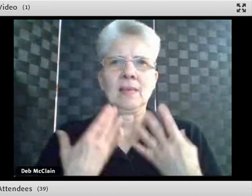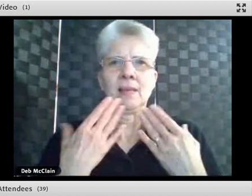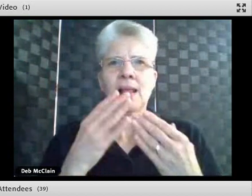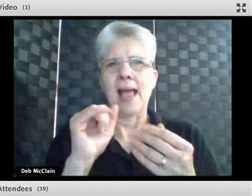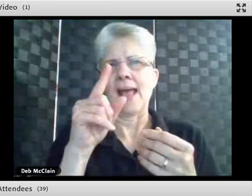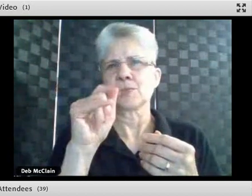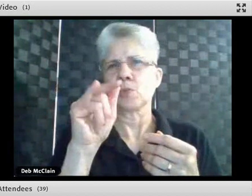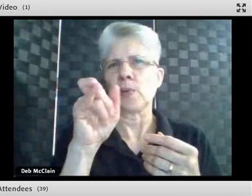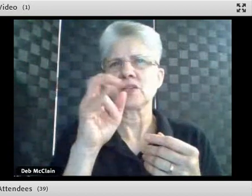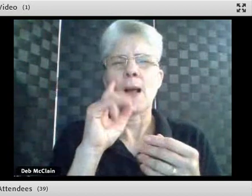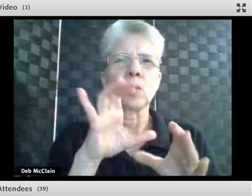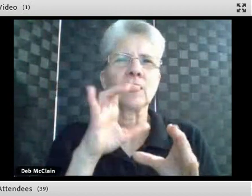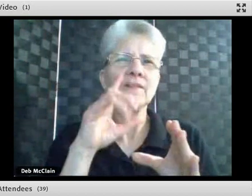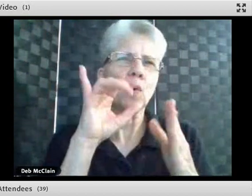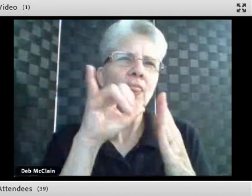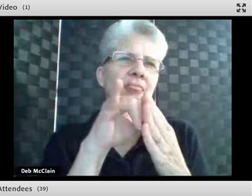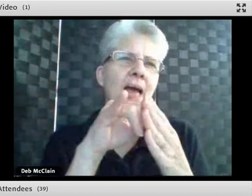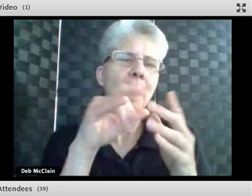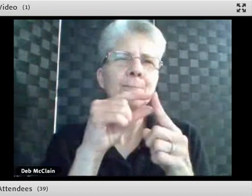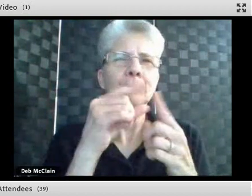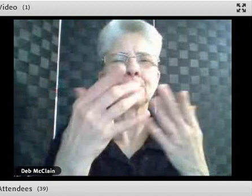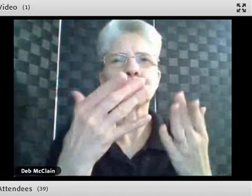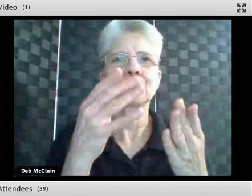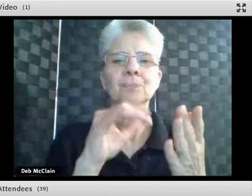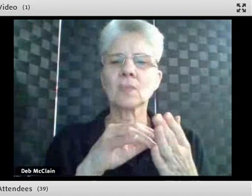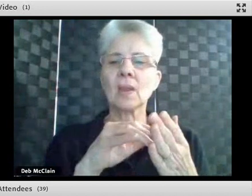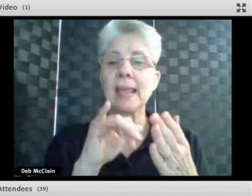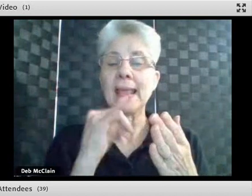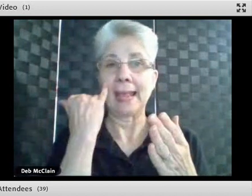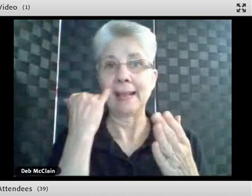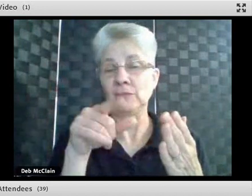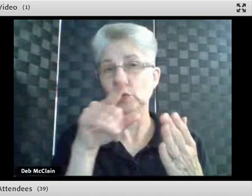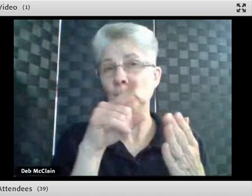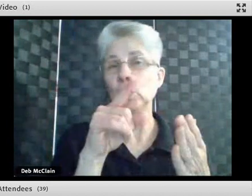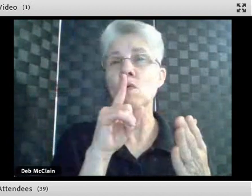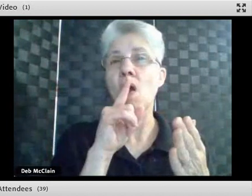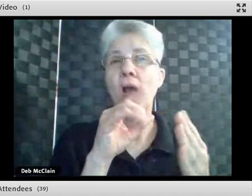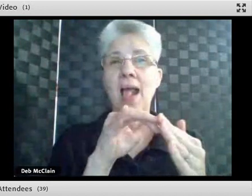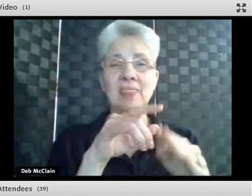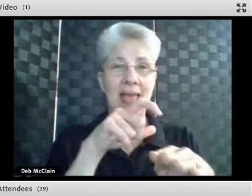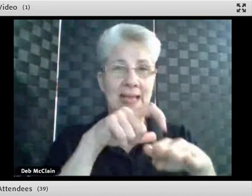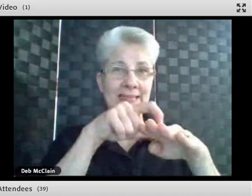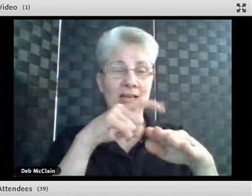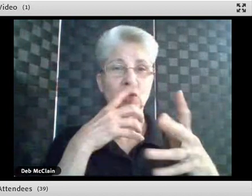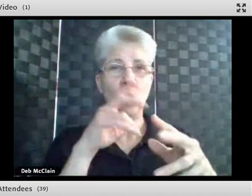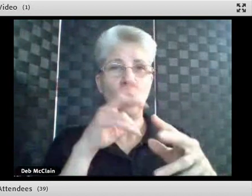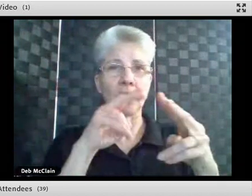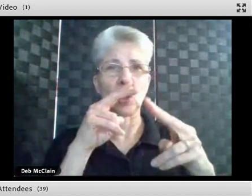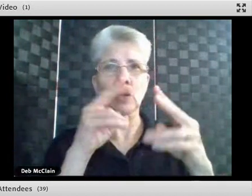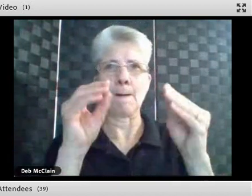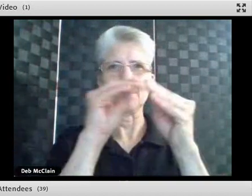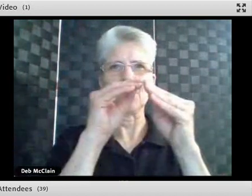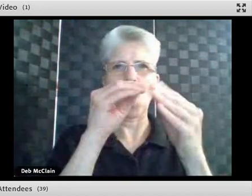I guess is the word I'm looking for there, if you are at that stage, and you want to look all higher.